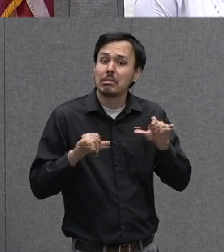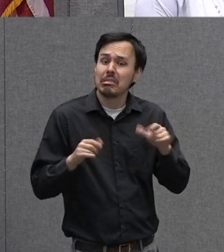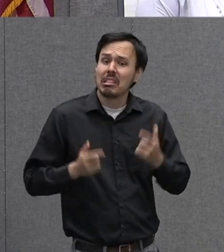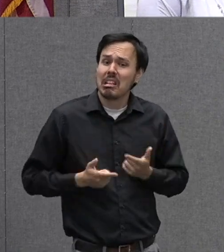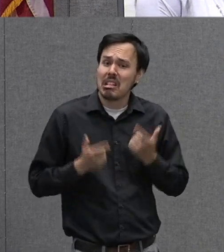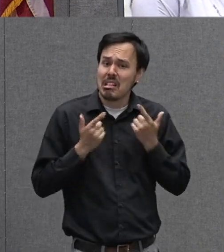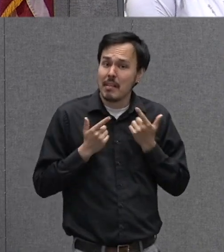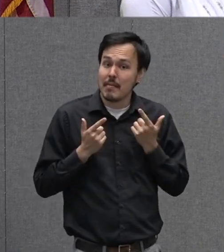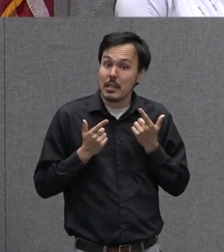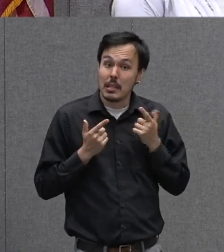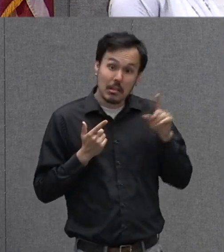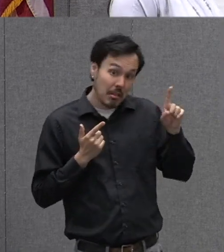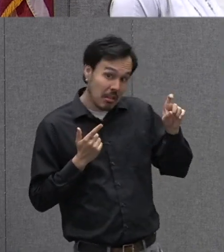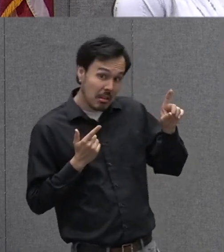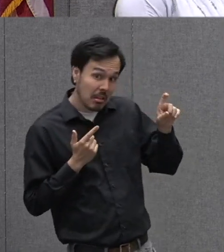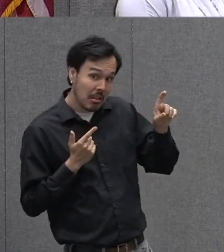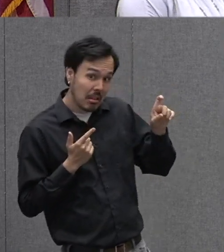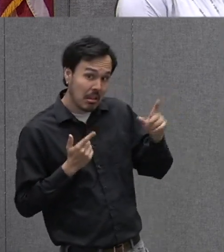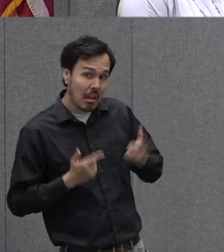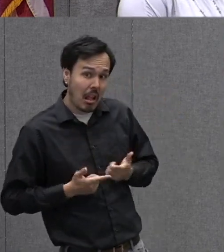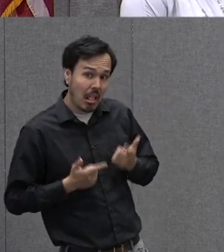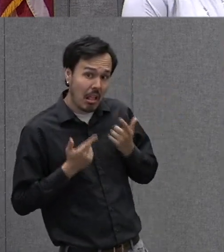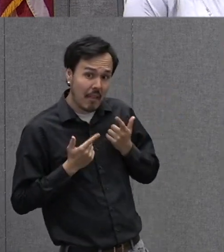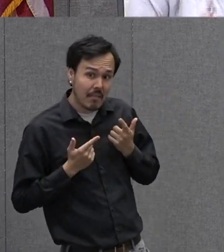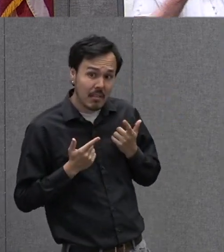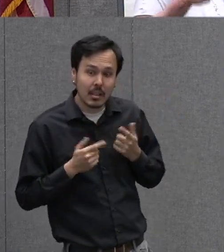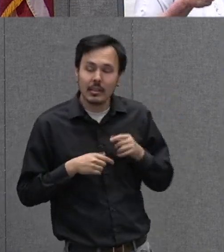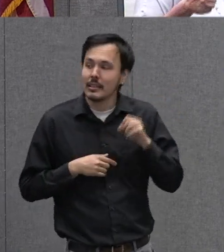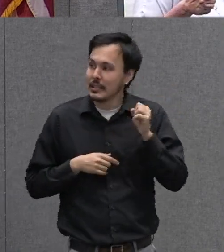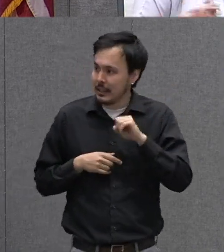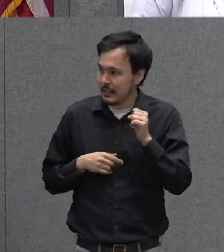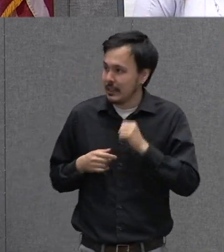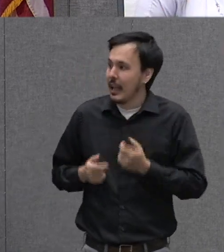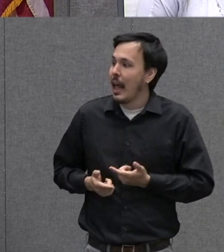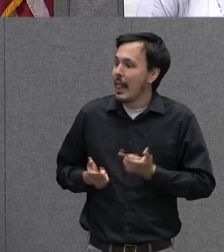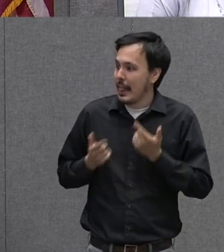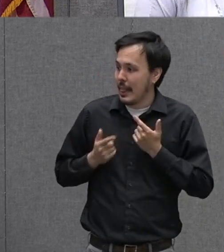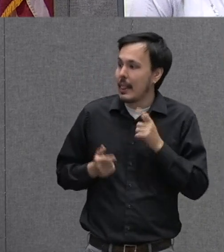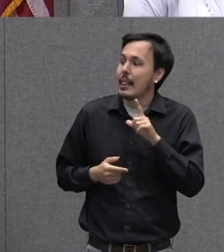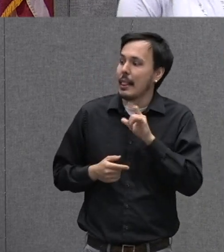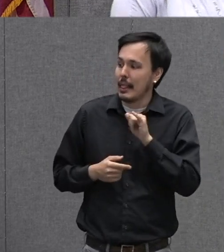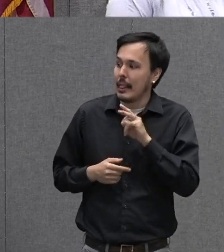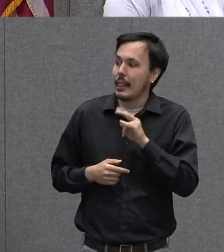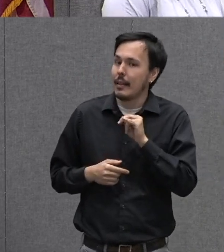Is it a living thing? Oh, definitely a living thing. It's a living thing. - For sure. Yep. - Okay, and it won't fit in my arms.